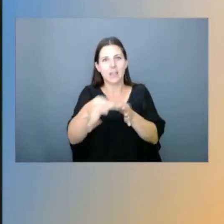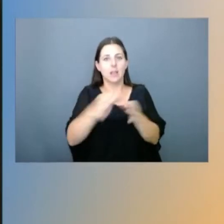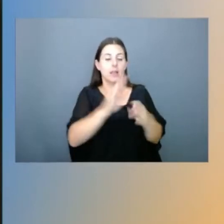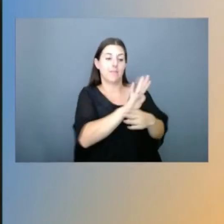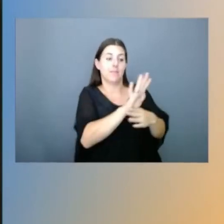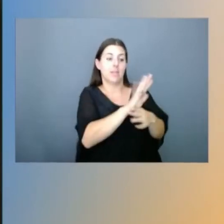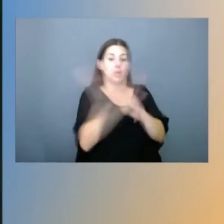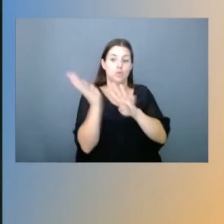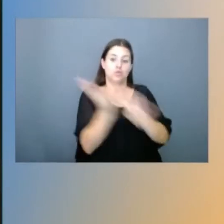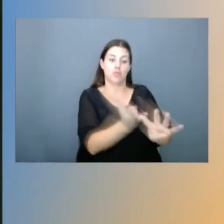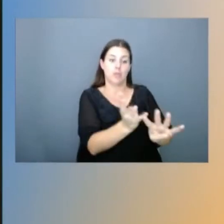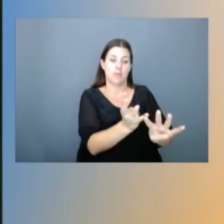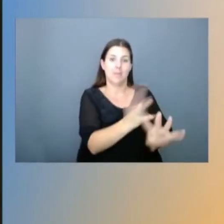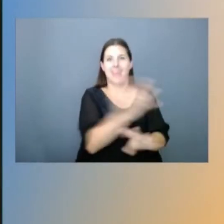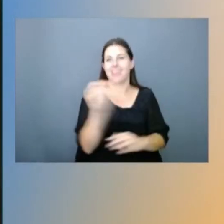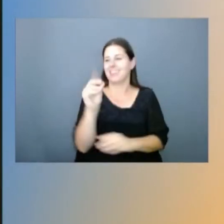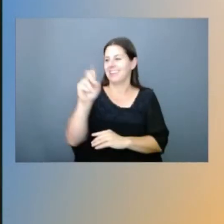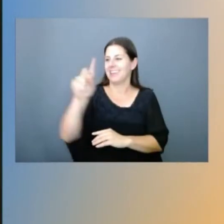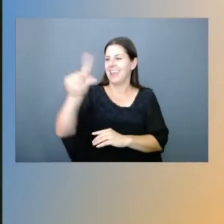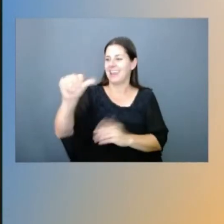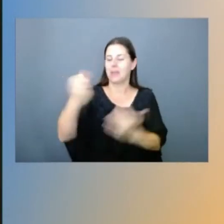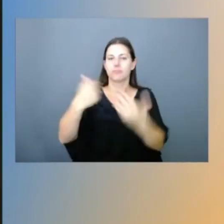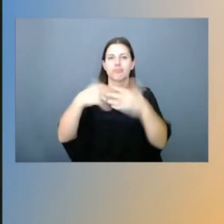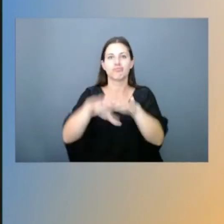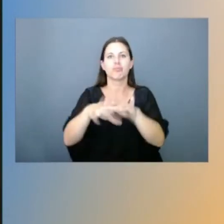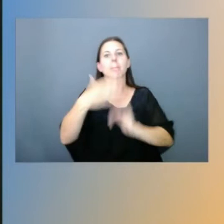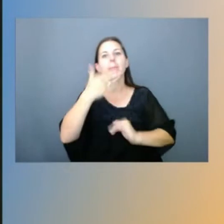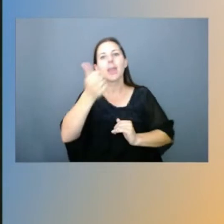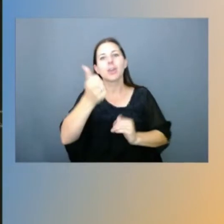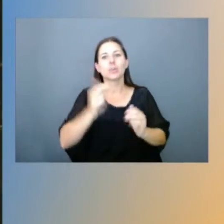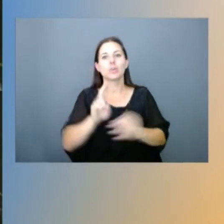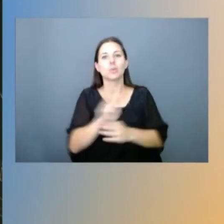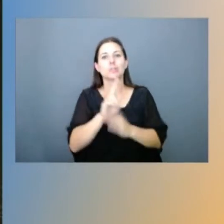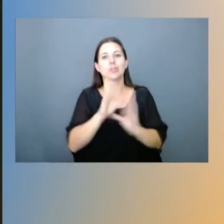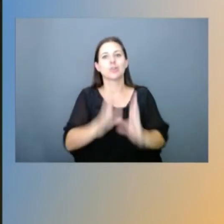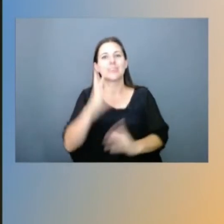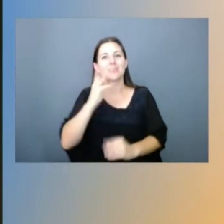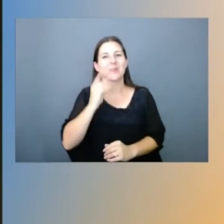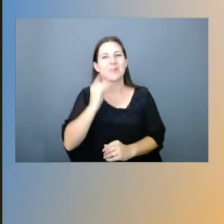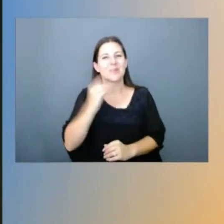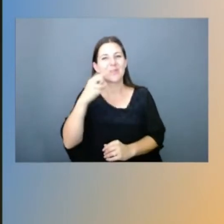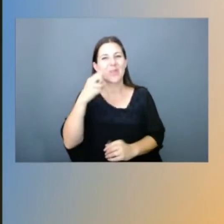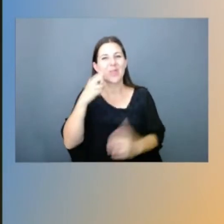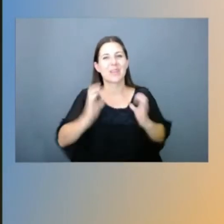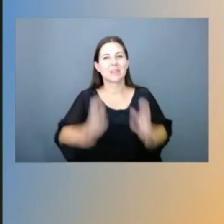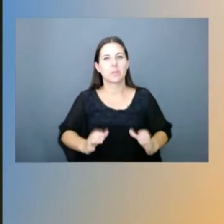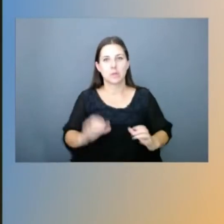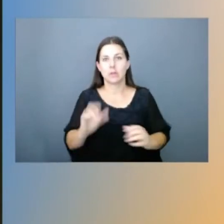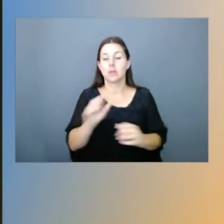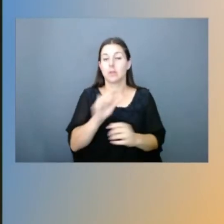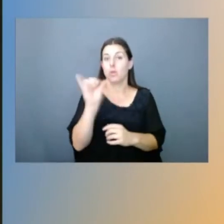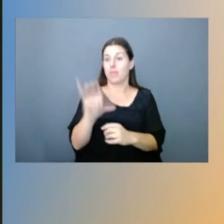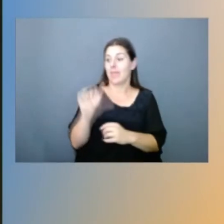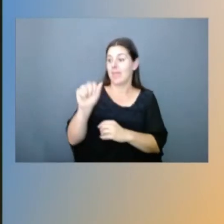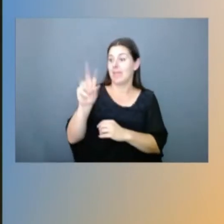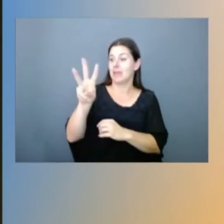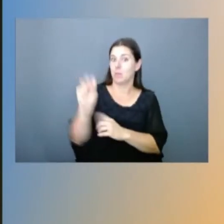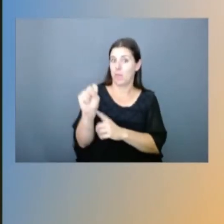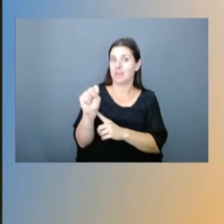ultimately creating a better user experience for our customers. So having an instance type like AWS Inf1 featuring AWS Inferentia,